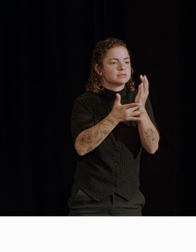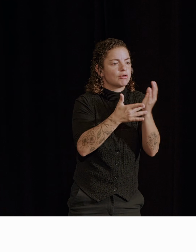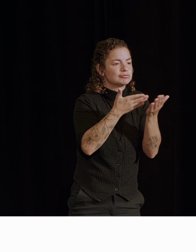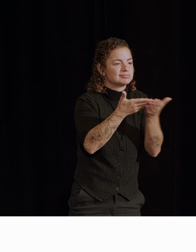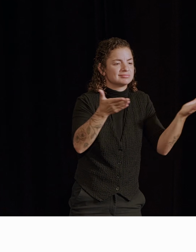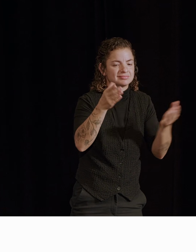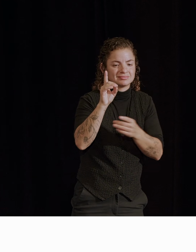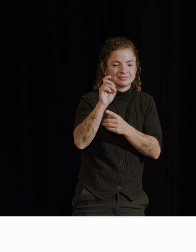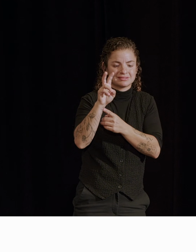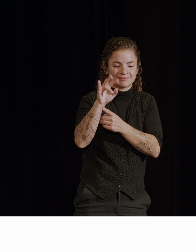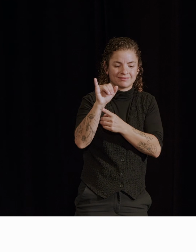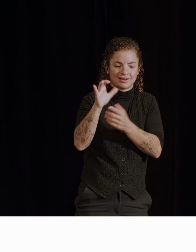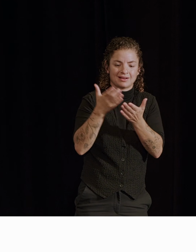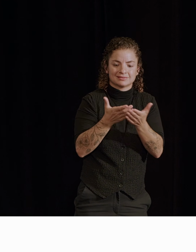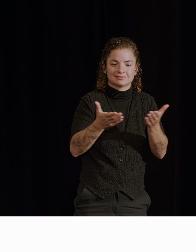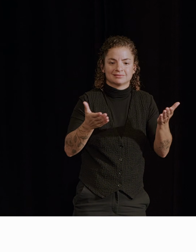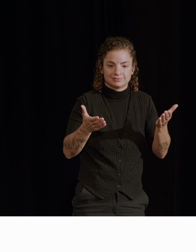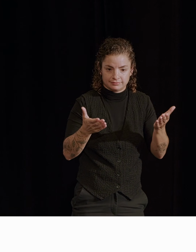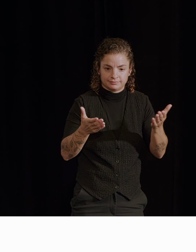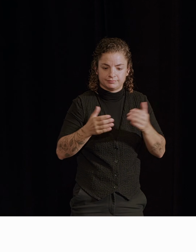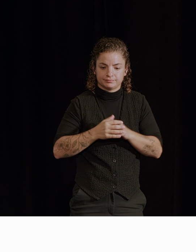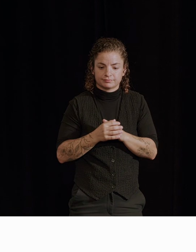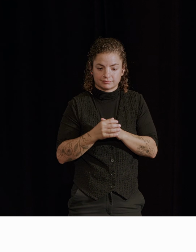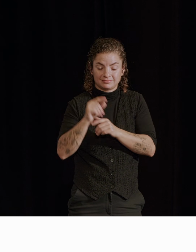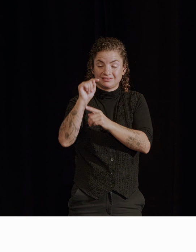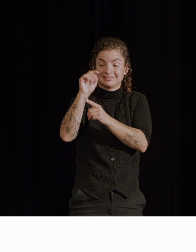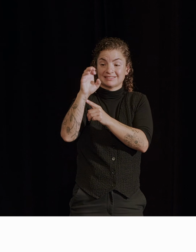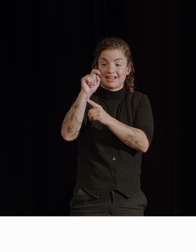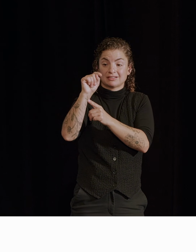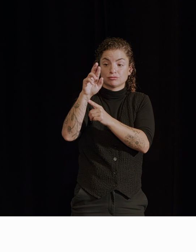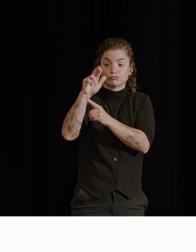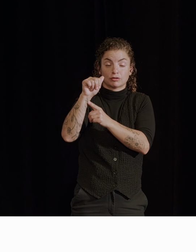system designed for people with physical disabilities.